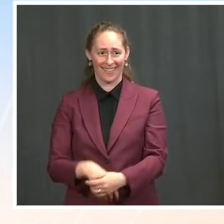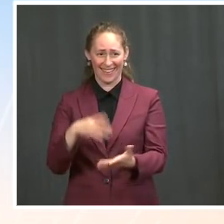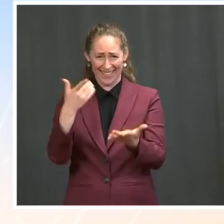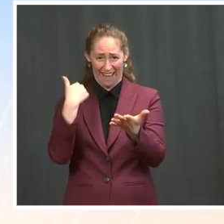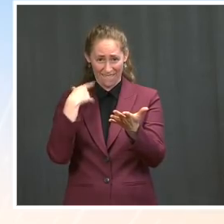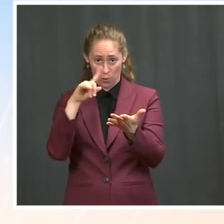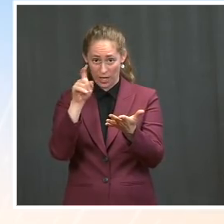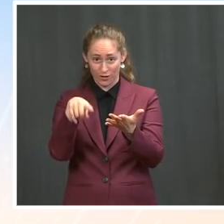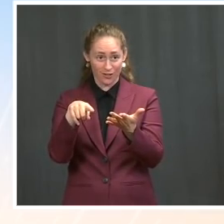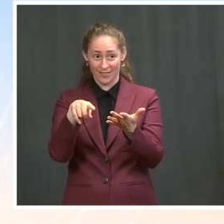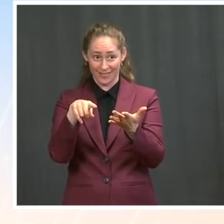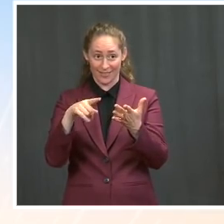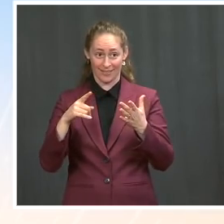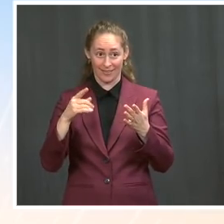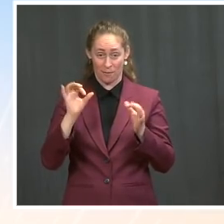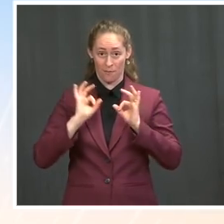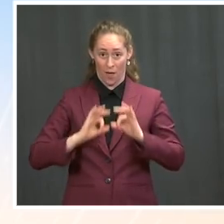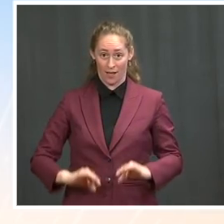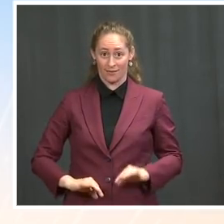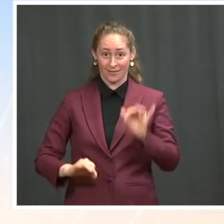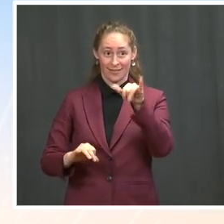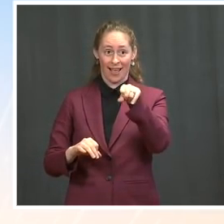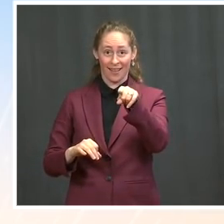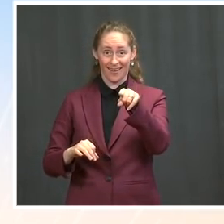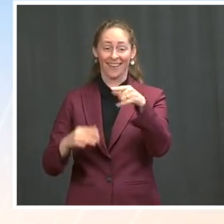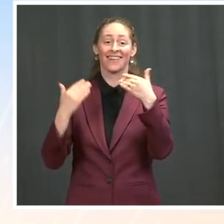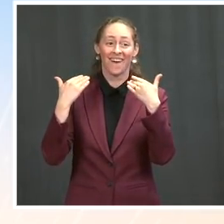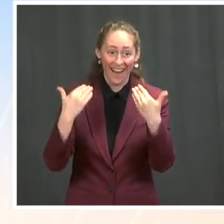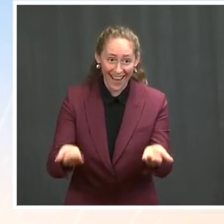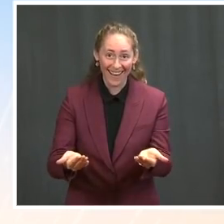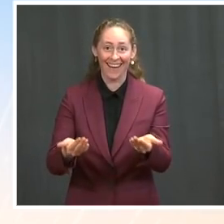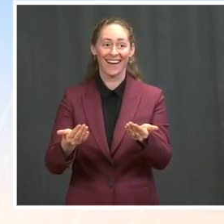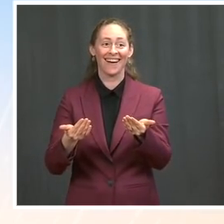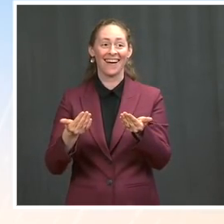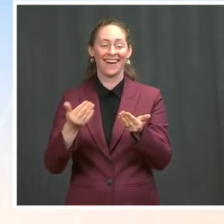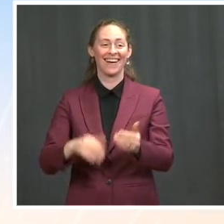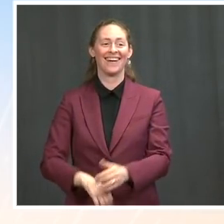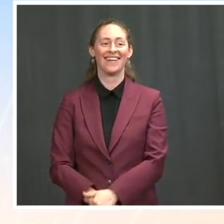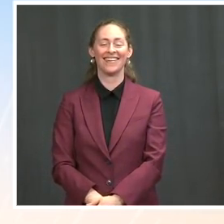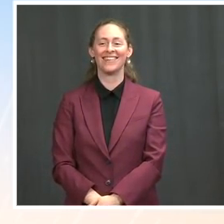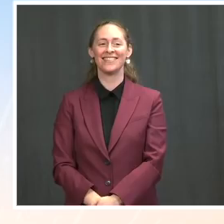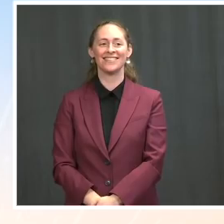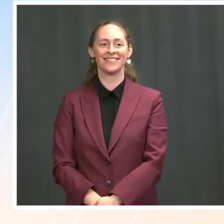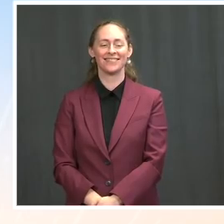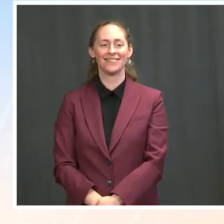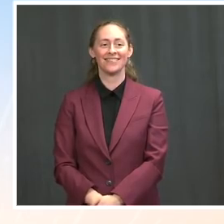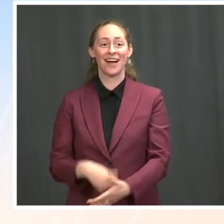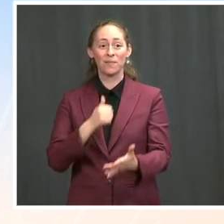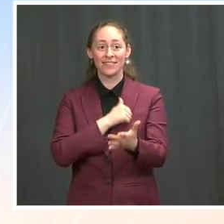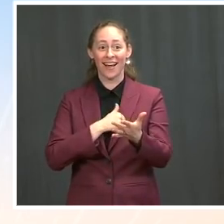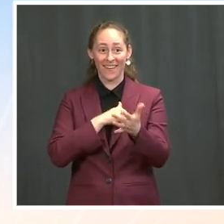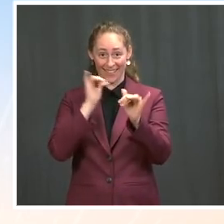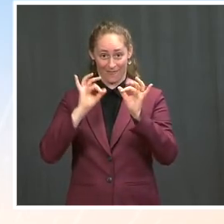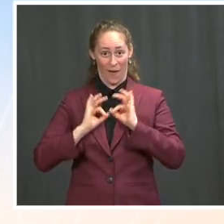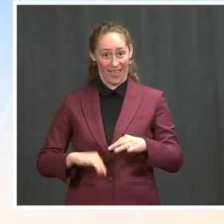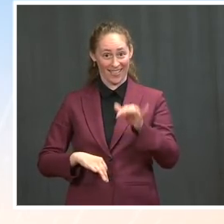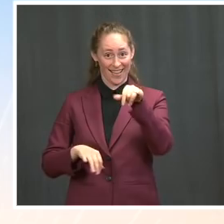The Press: Yeah, I do. The Press: I've got a question. The Press: I was just trying to -- I can't -- I can't tell. >> Ms. Psaki: No, sorry. The Press: On the debt ceiling -- Ms. Psaki: Yes.